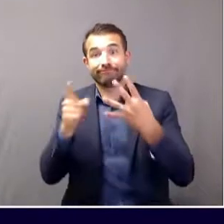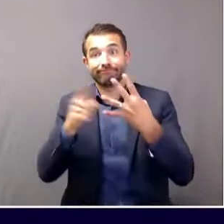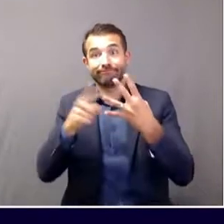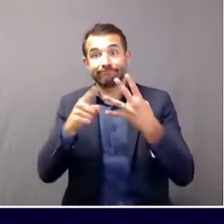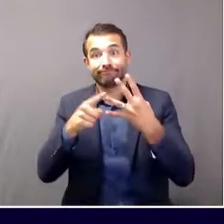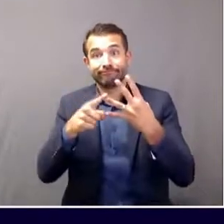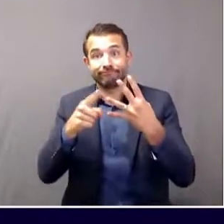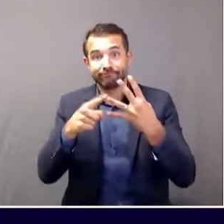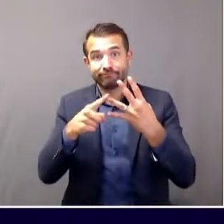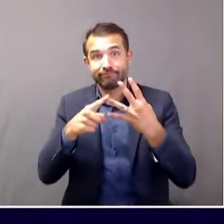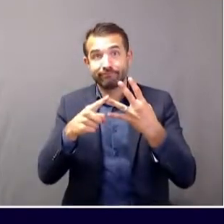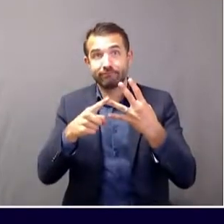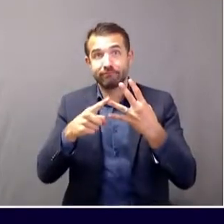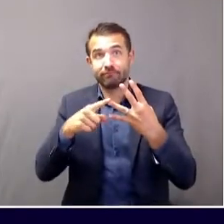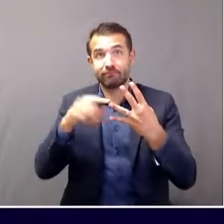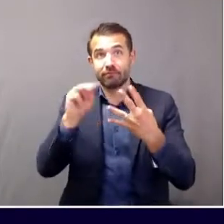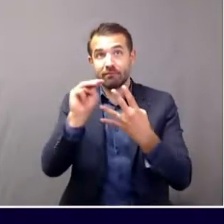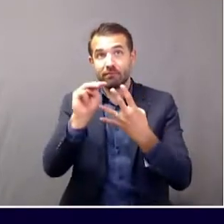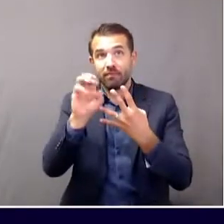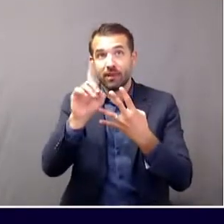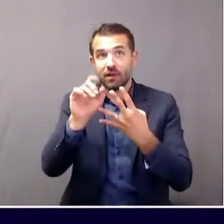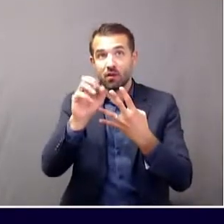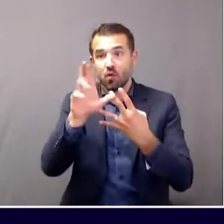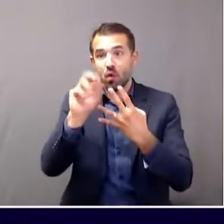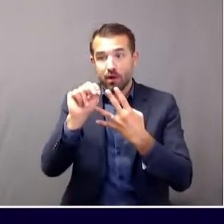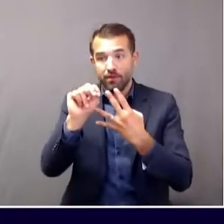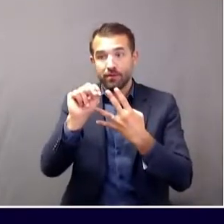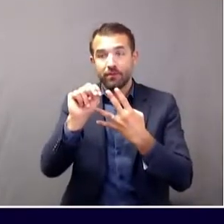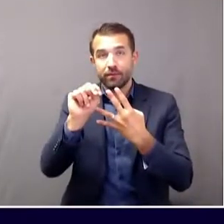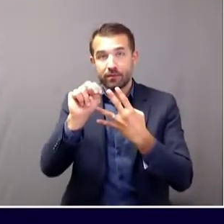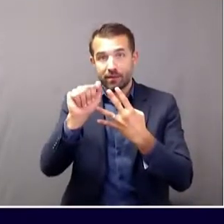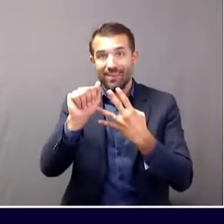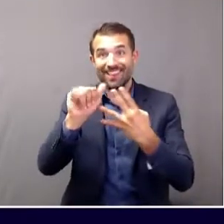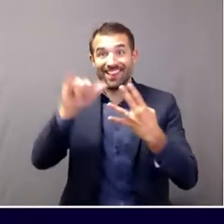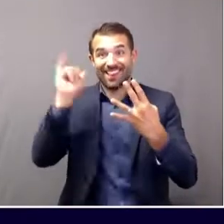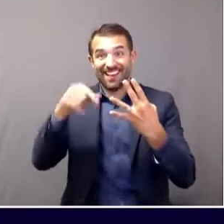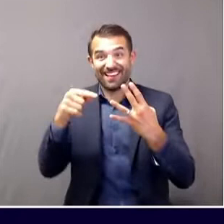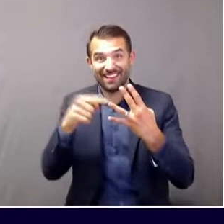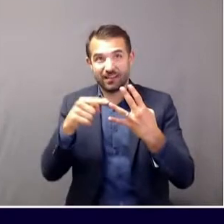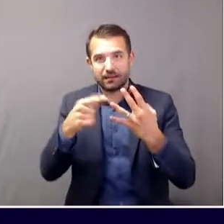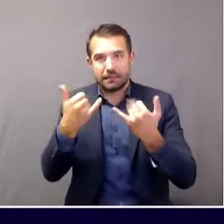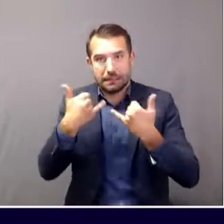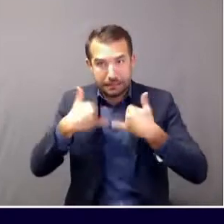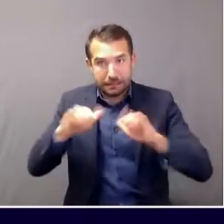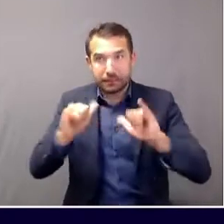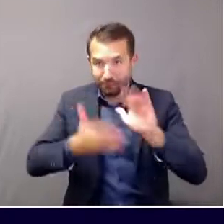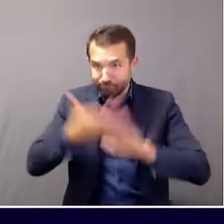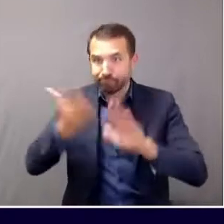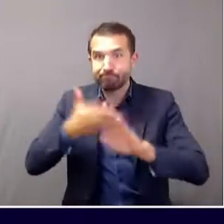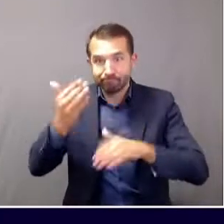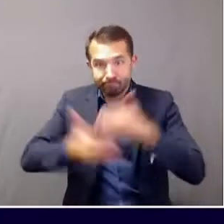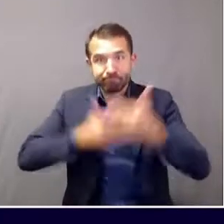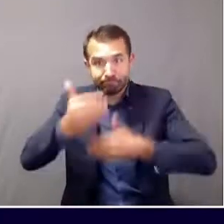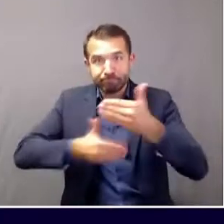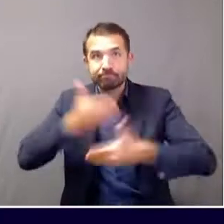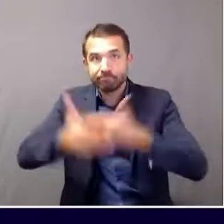murder and that trial remains active and is recruiting